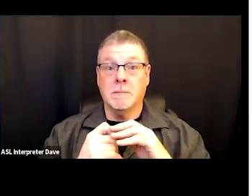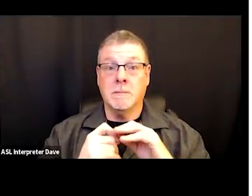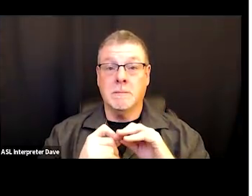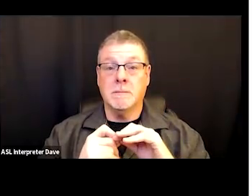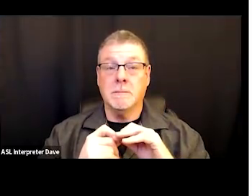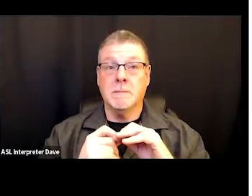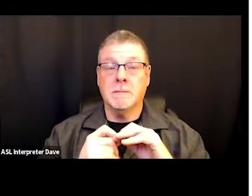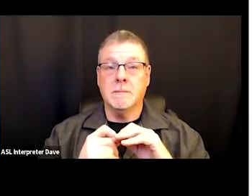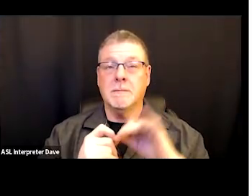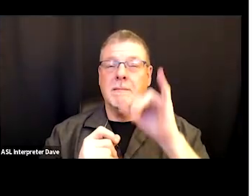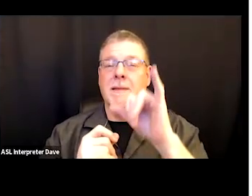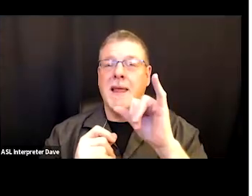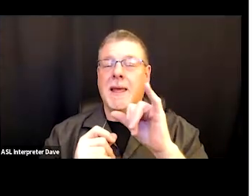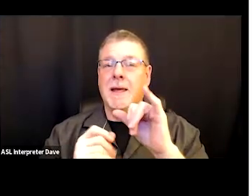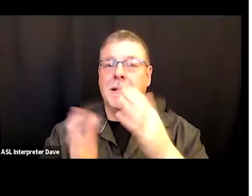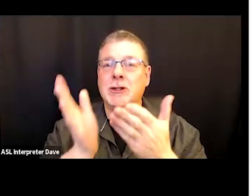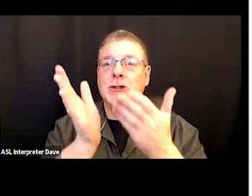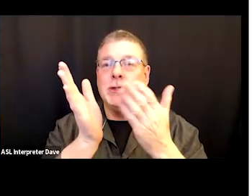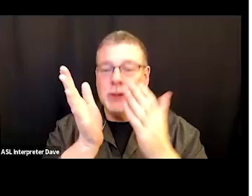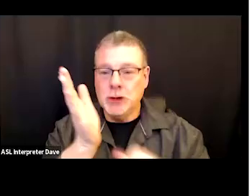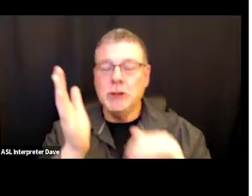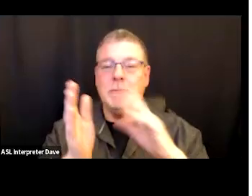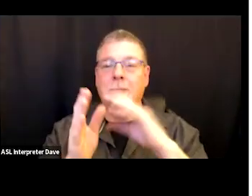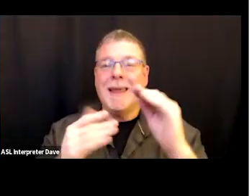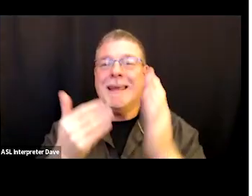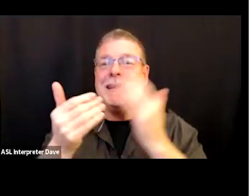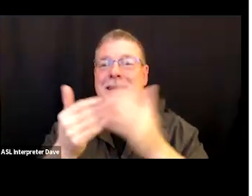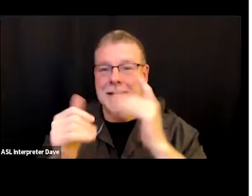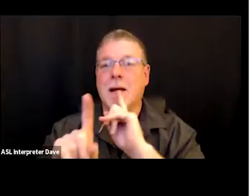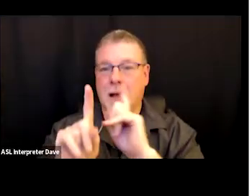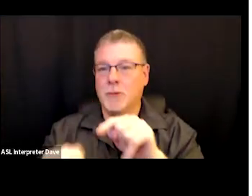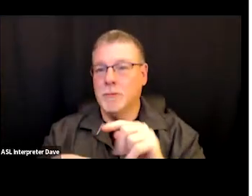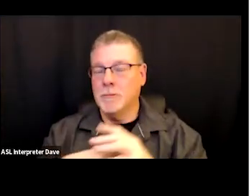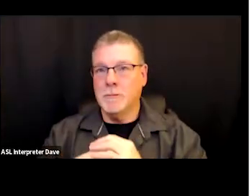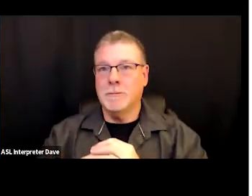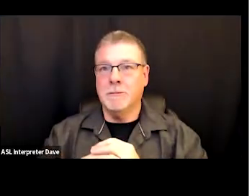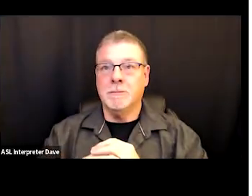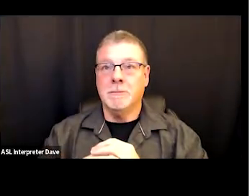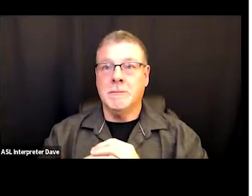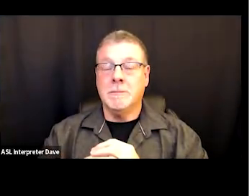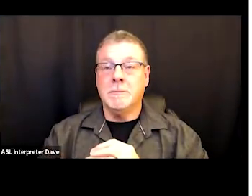an inexpensive and very doable solution. Obviously, oral fluid testing,